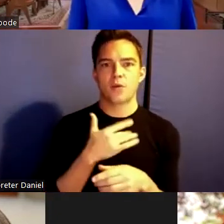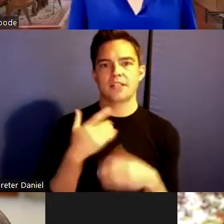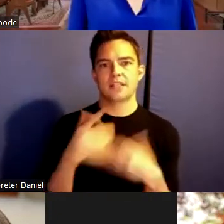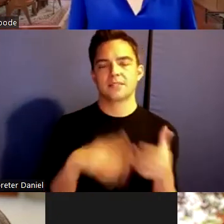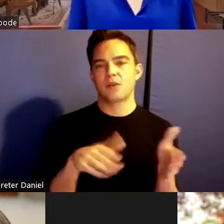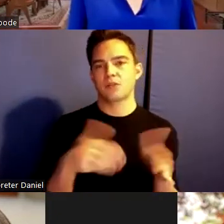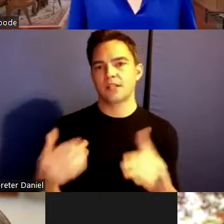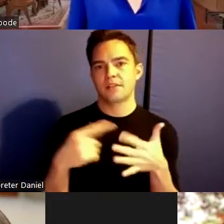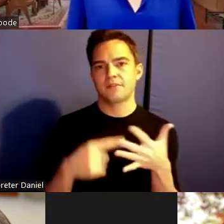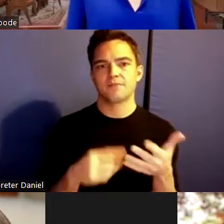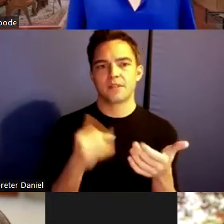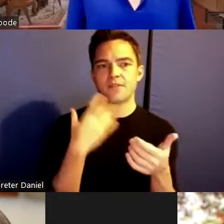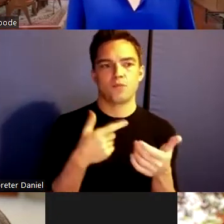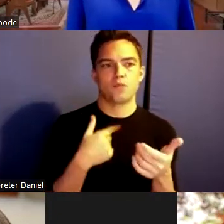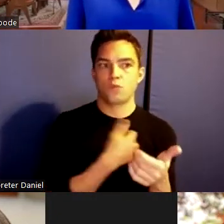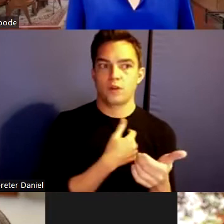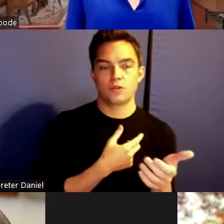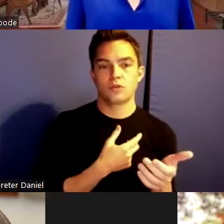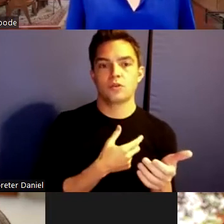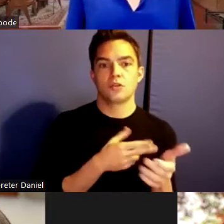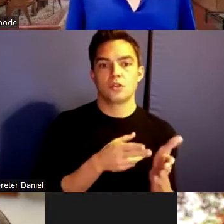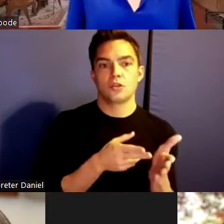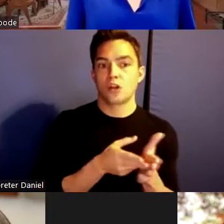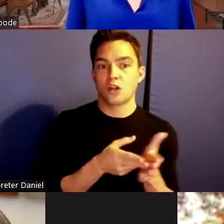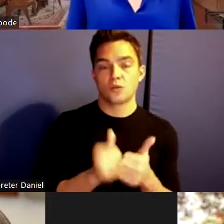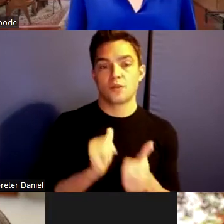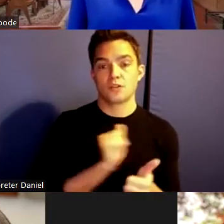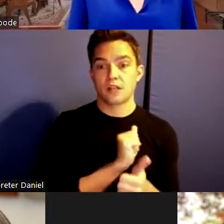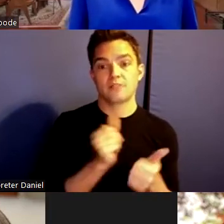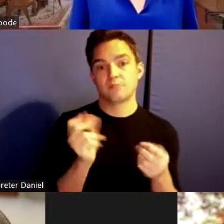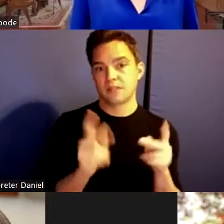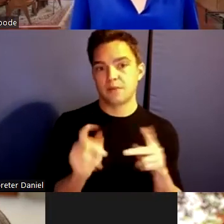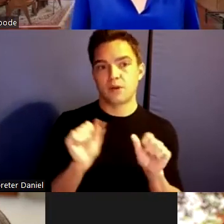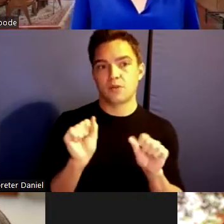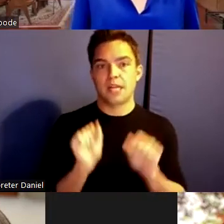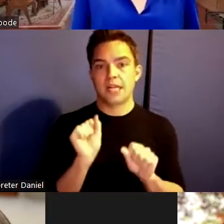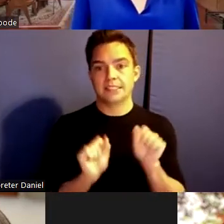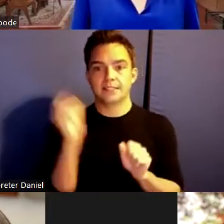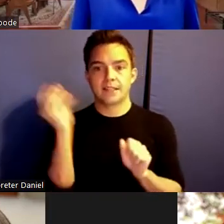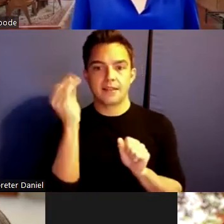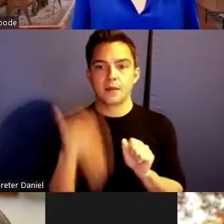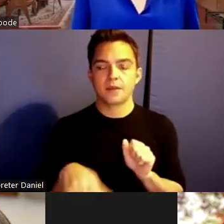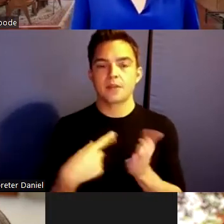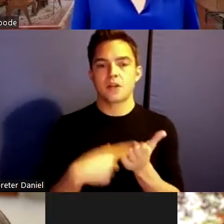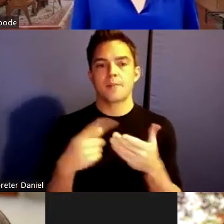we're in for true a lot of talk to ourselves, a lot of people are reluctant to think about that and to talk about that. And